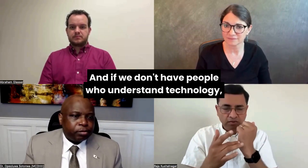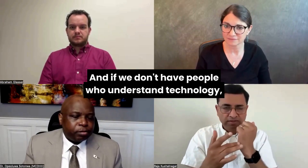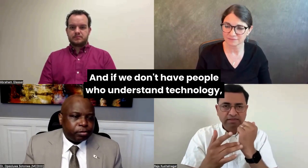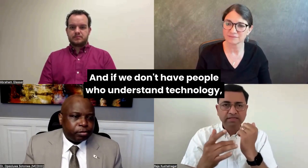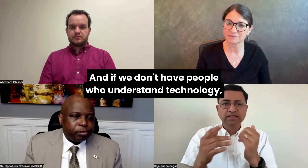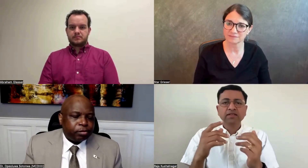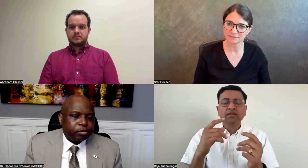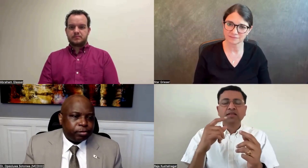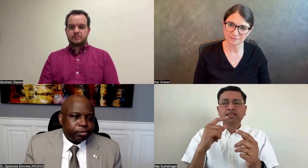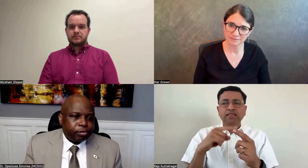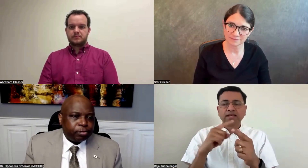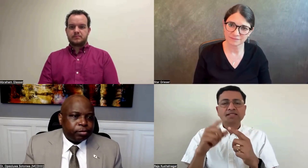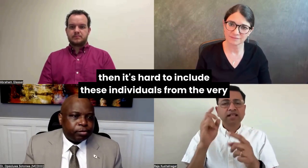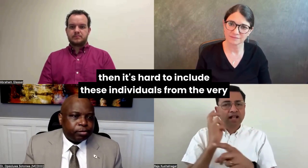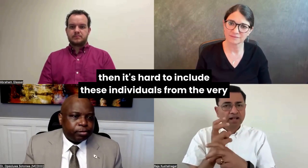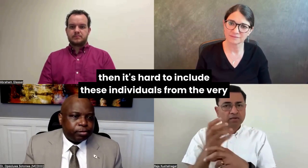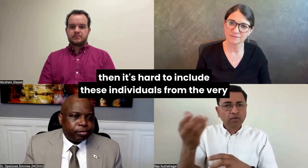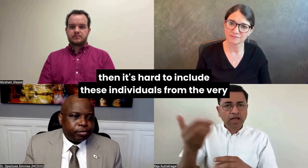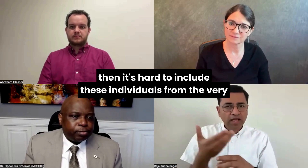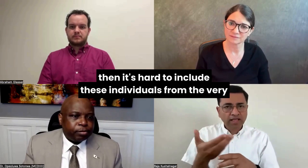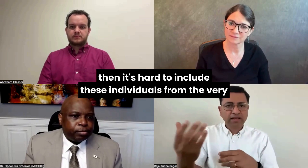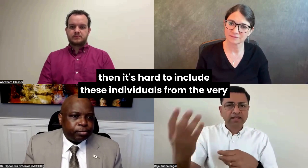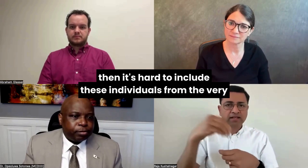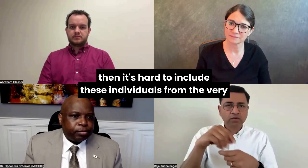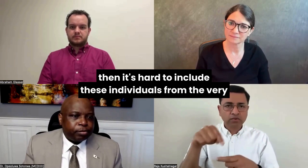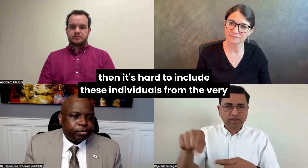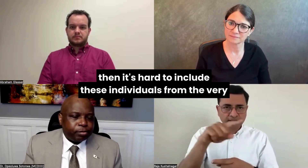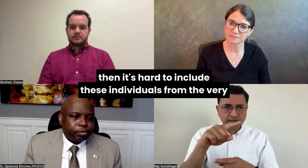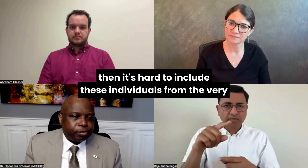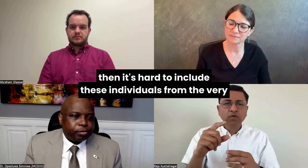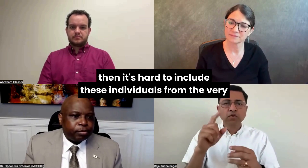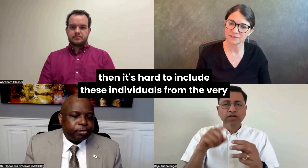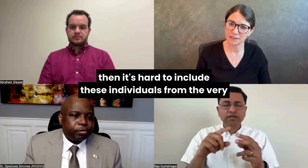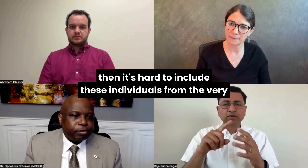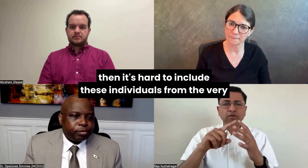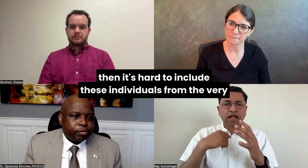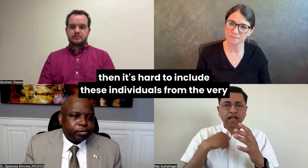then it's hard to include these individuals from the very